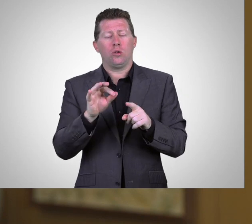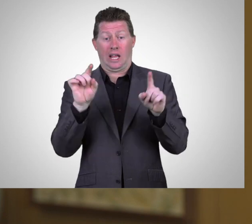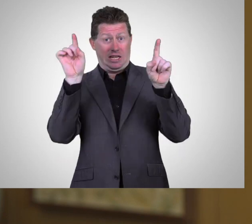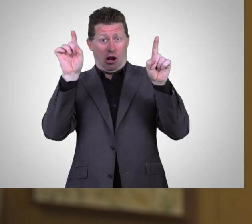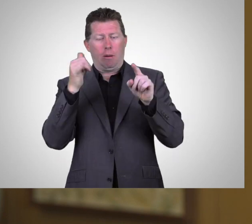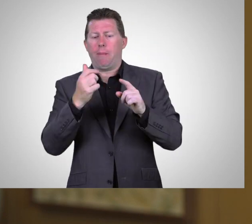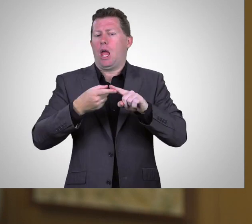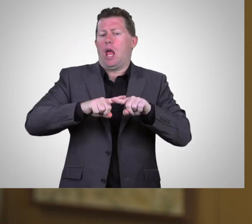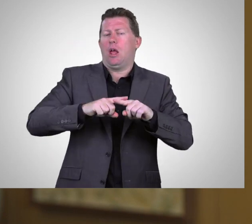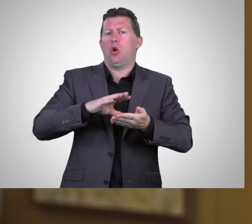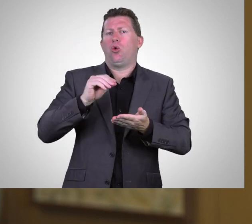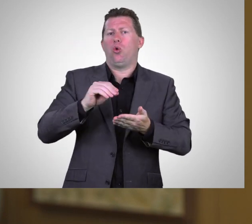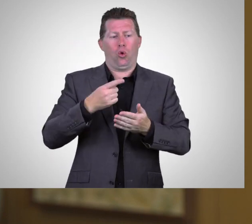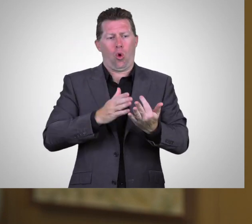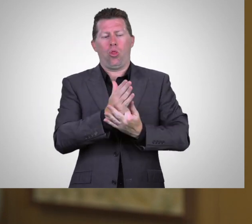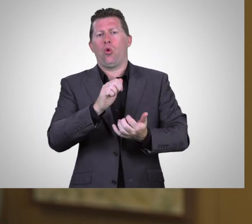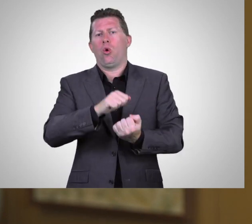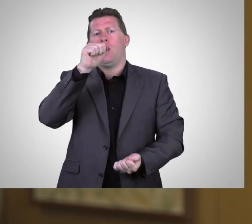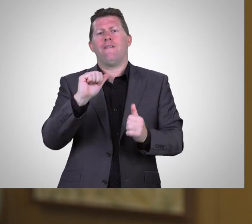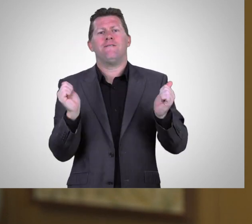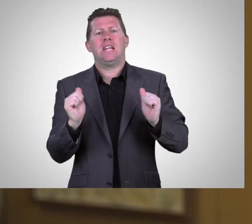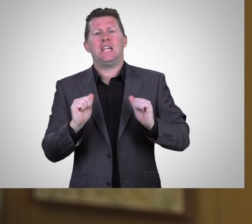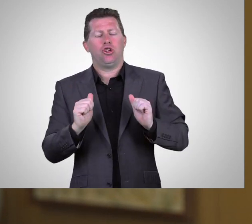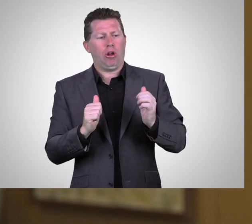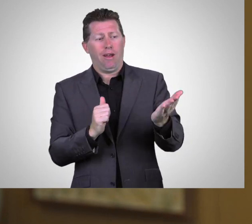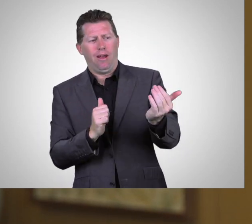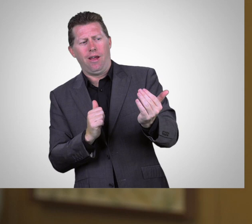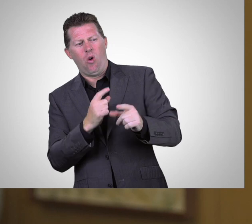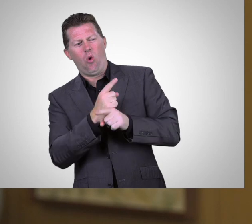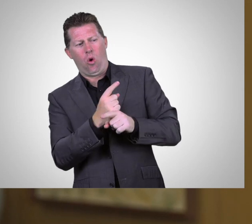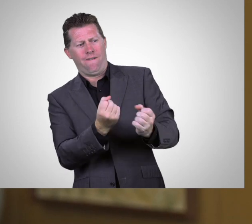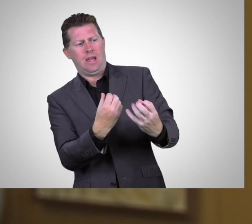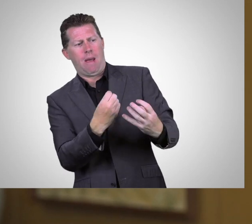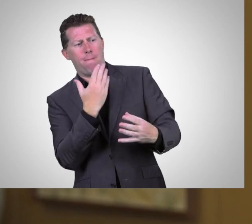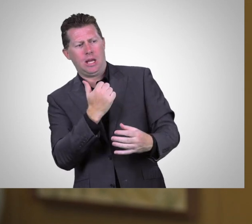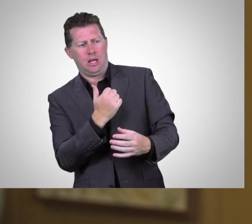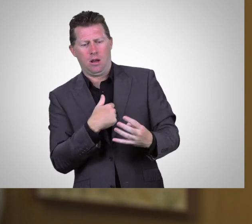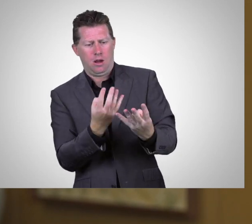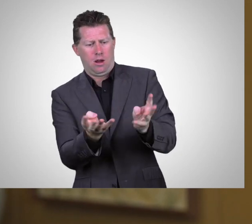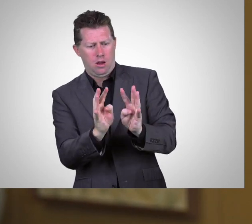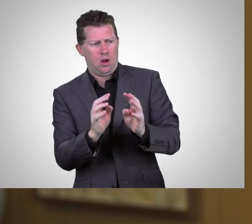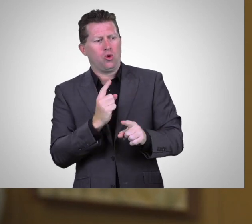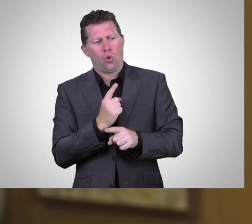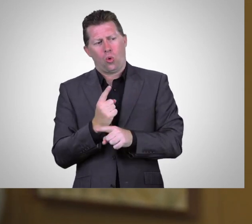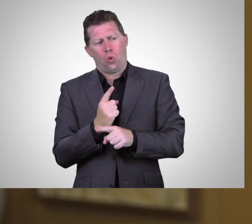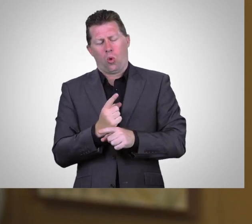current students, but past students who've already experienced that topic or learnt about that area,